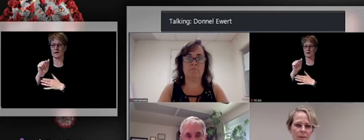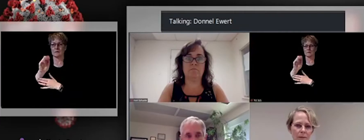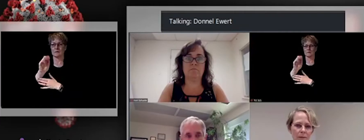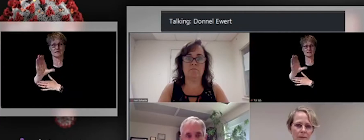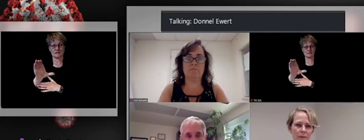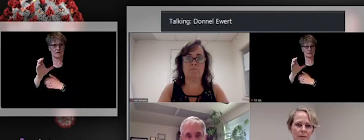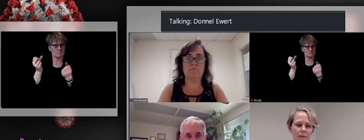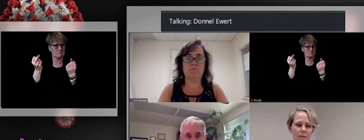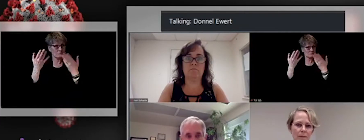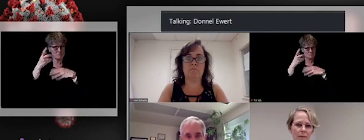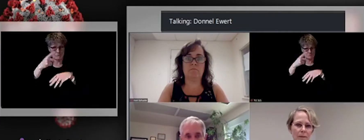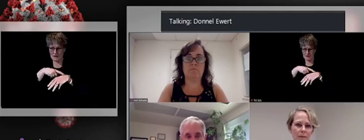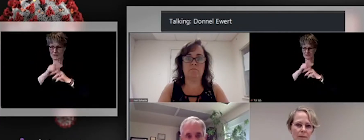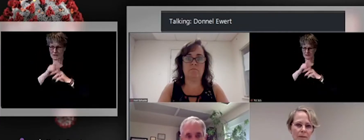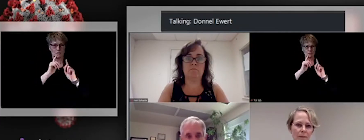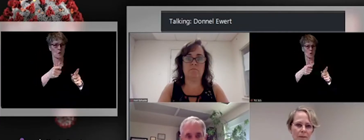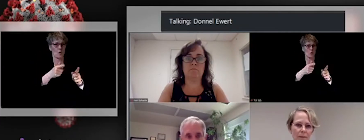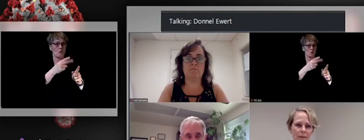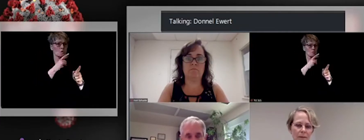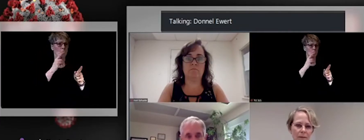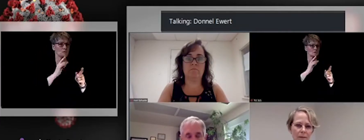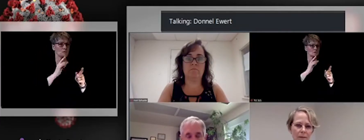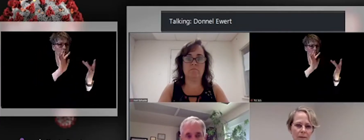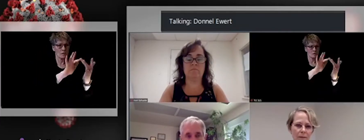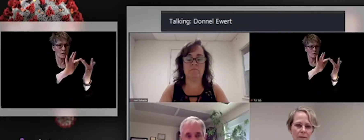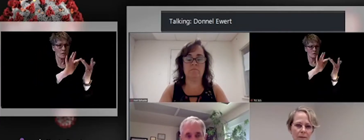first round and then they went back for a compliance check and found that things had